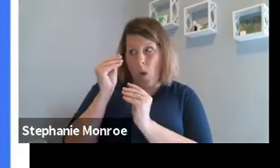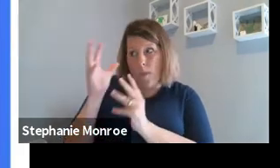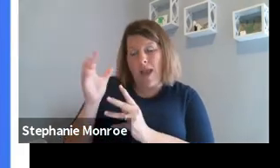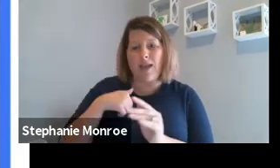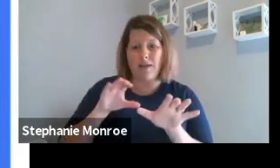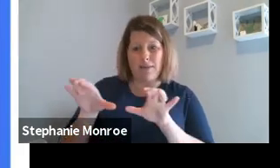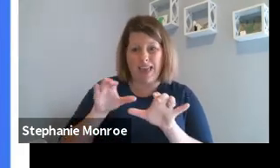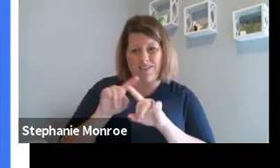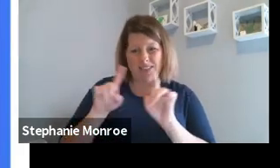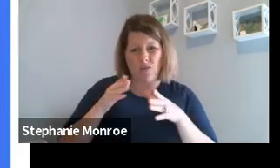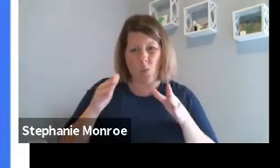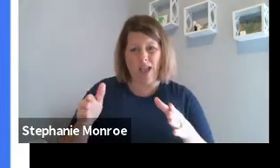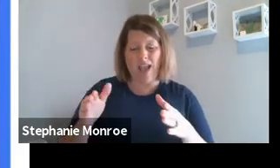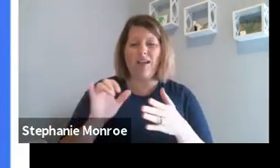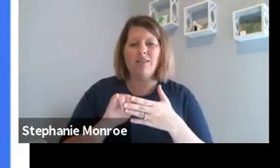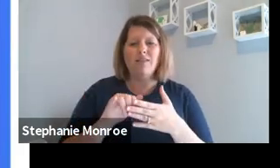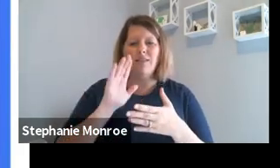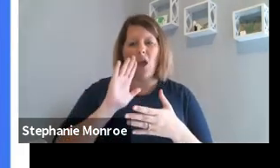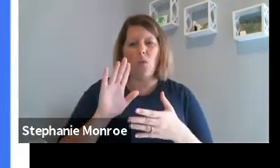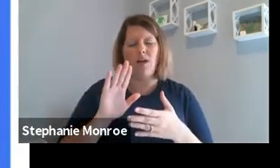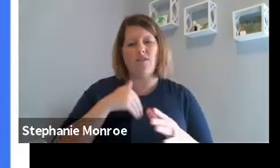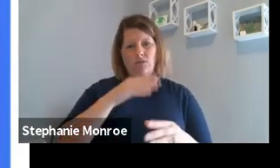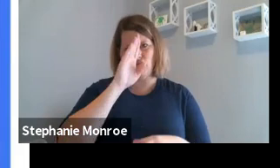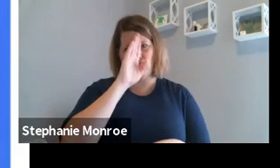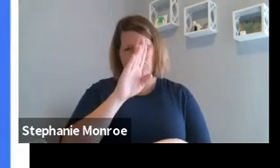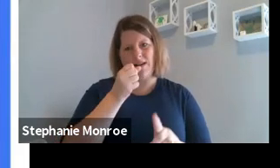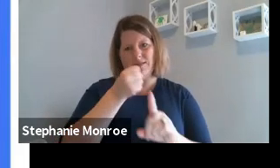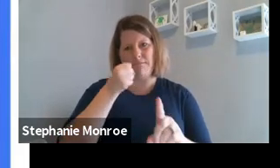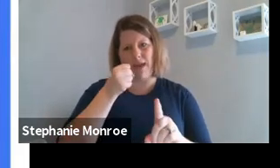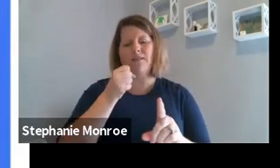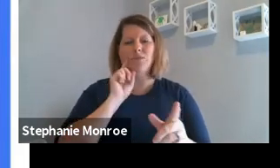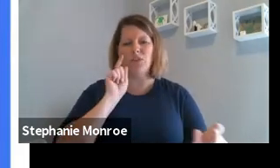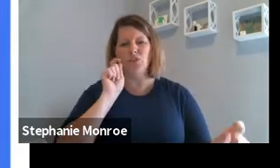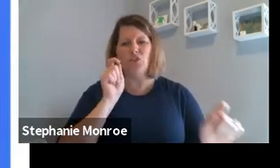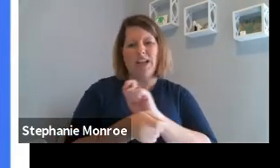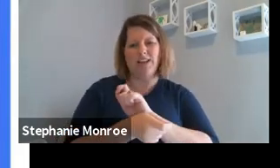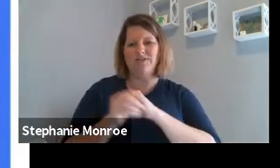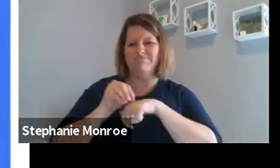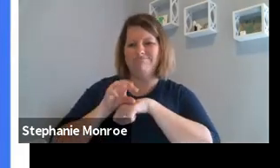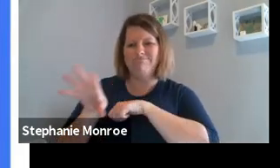ways that that is going to have a direct impact on reducing the possibilities of abuse,